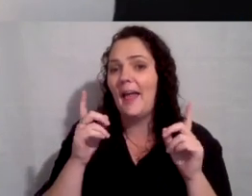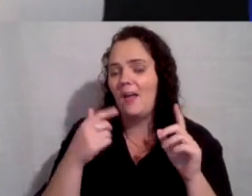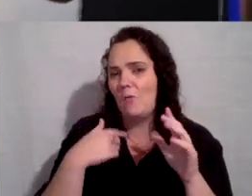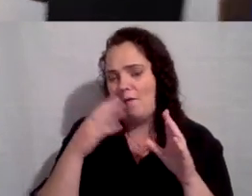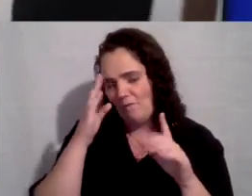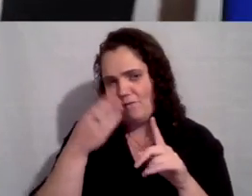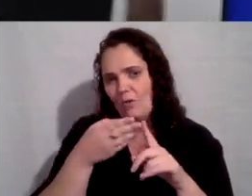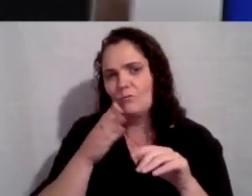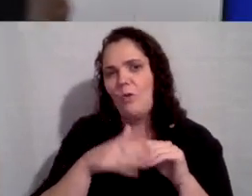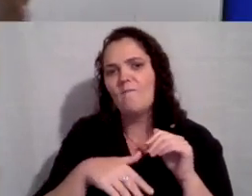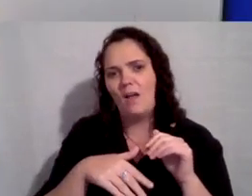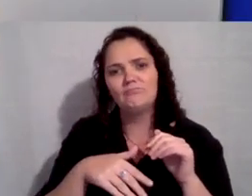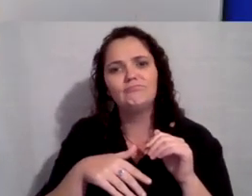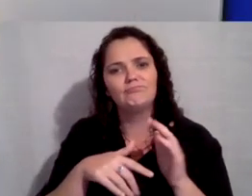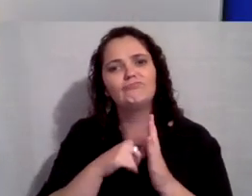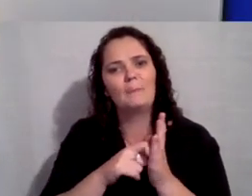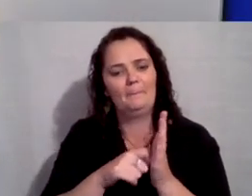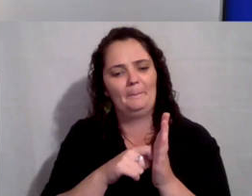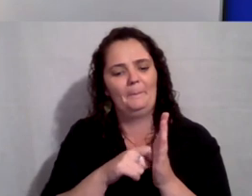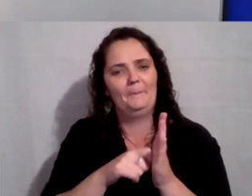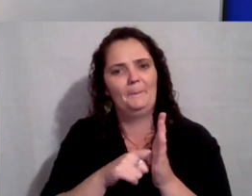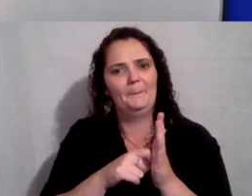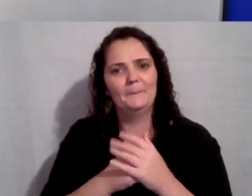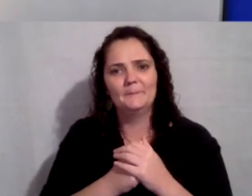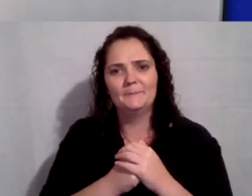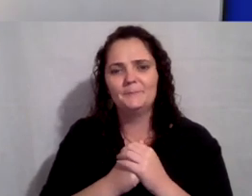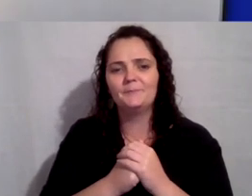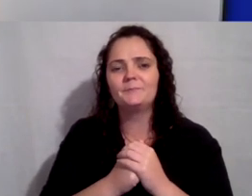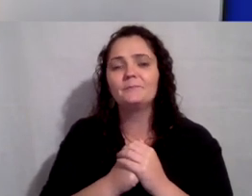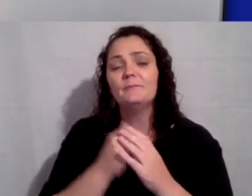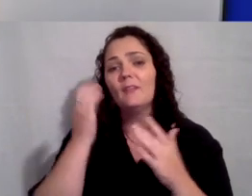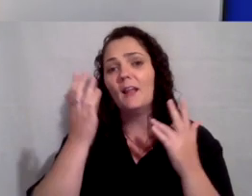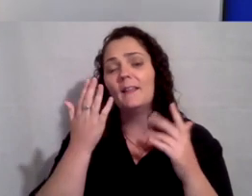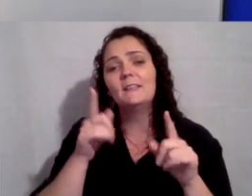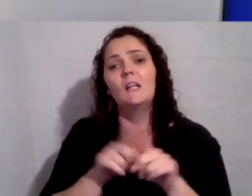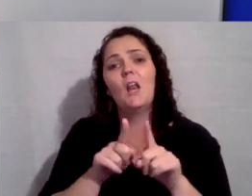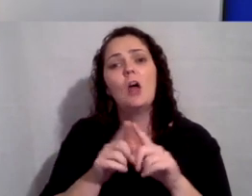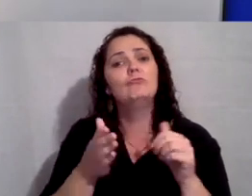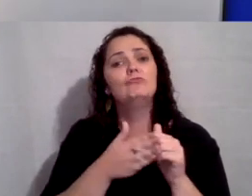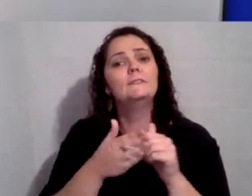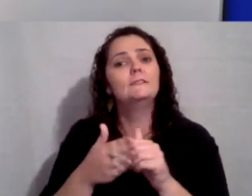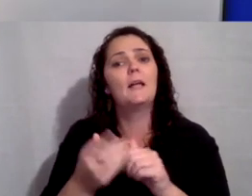work on a productive strategy of erasing, so we're not thinking about it as a correction, we're thinking about it as an